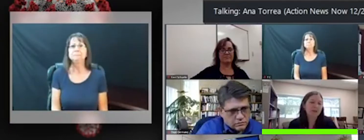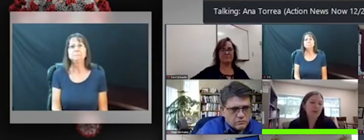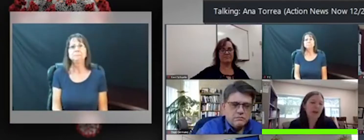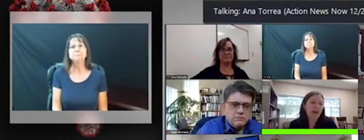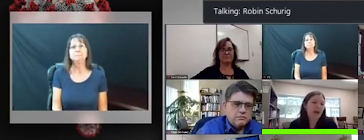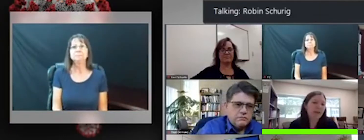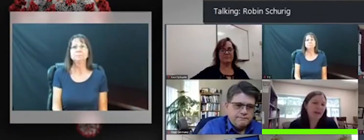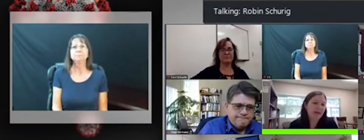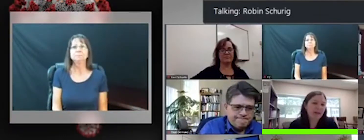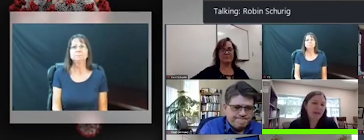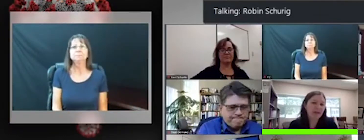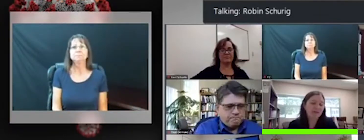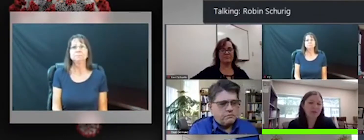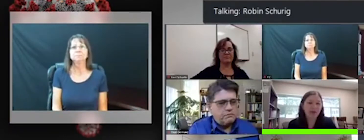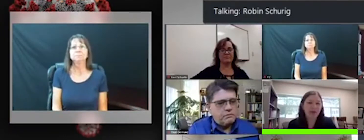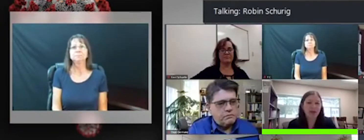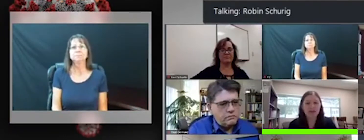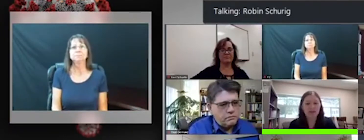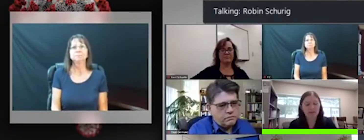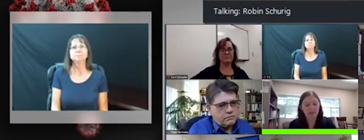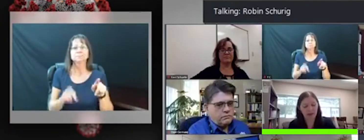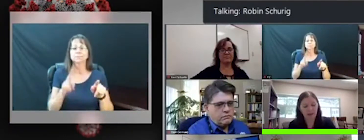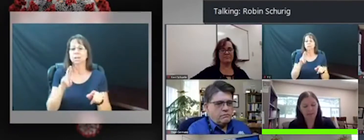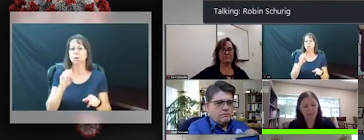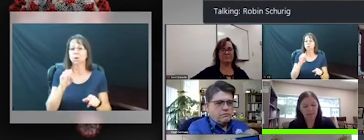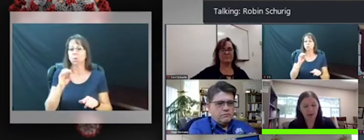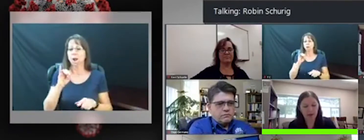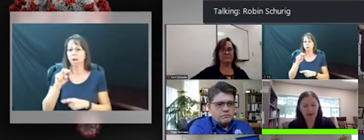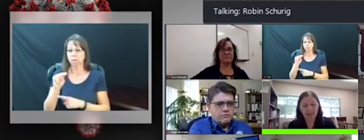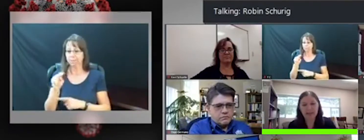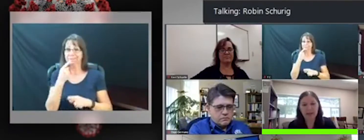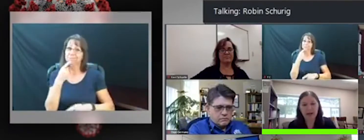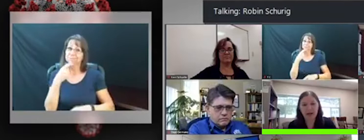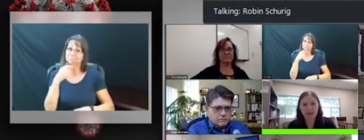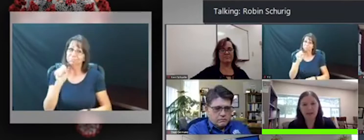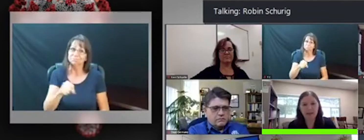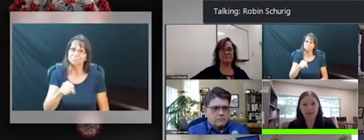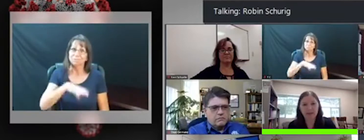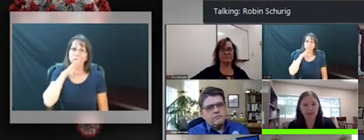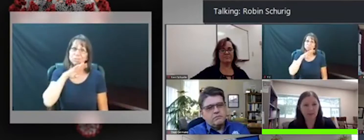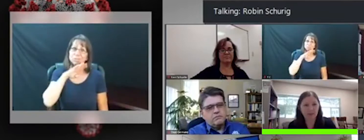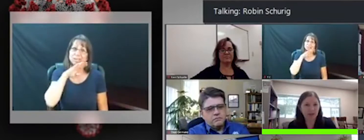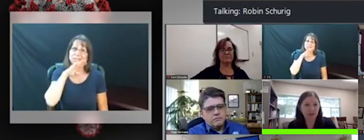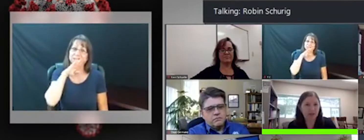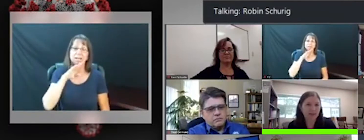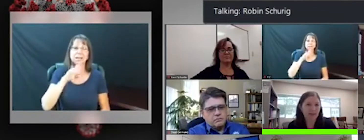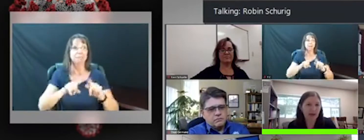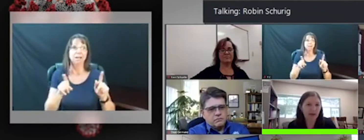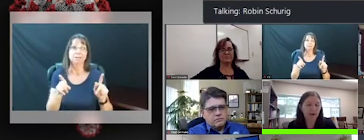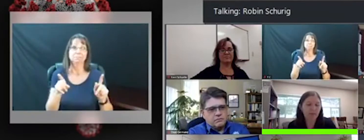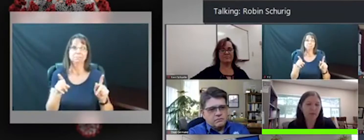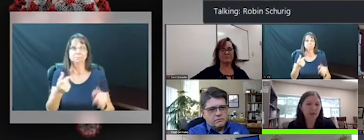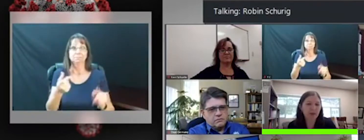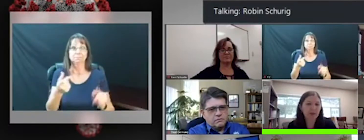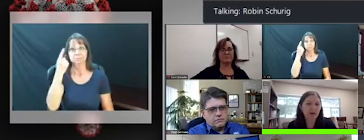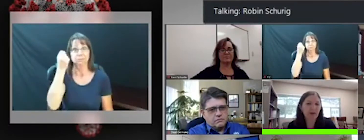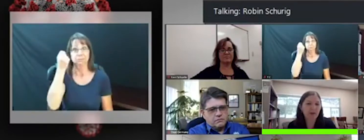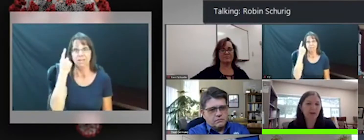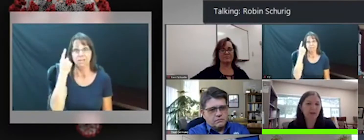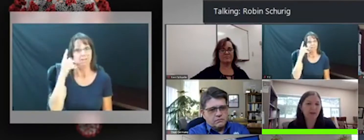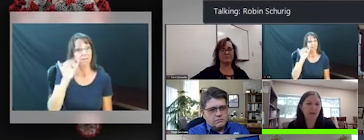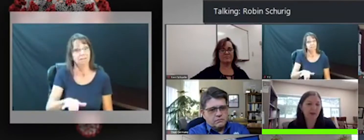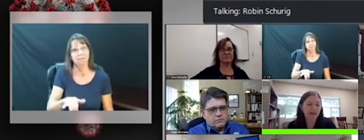Sure, I mean I think it is frustrating, but at the same time it's in our community right now and,